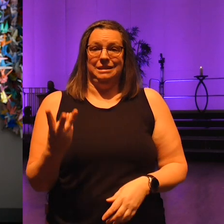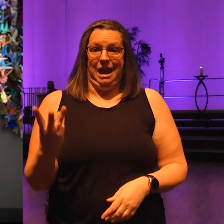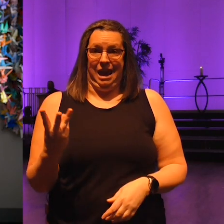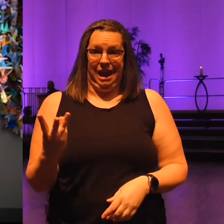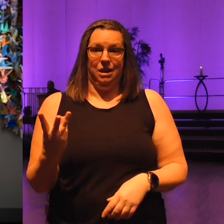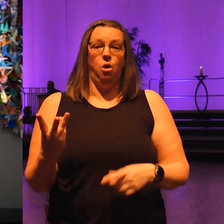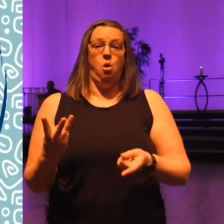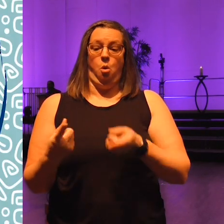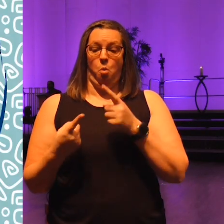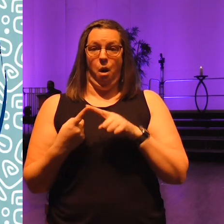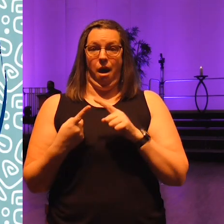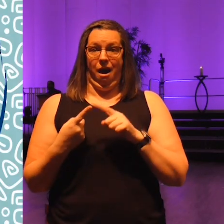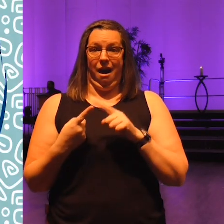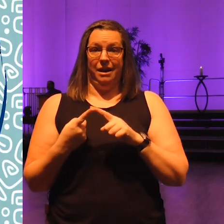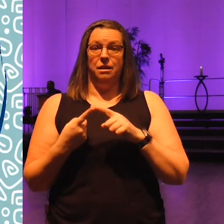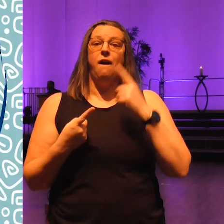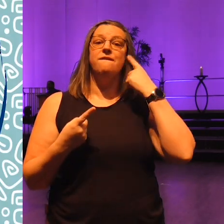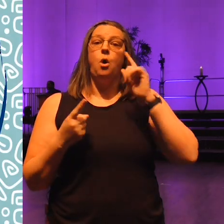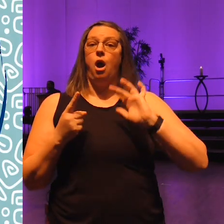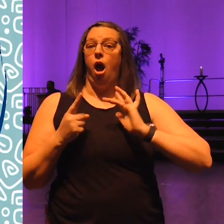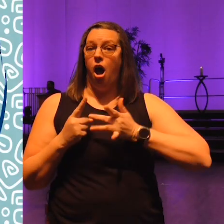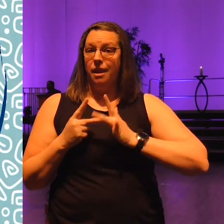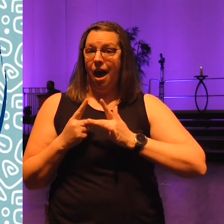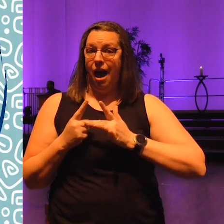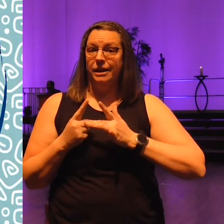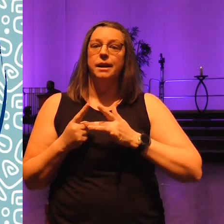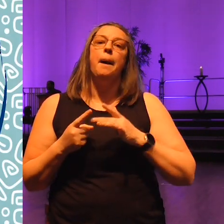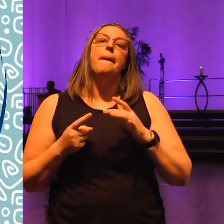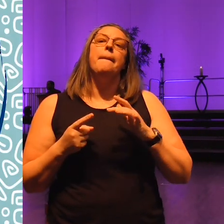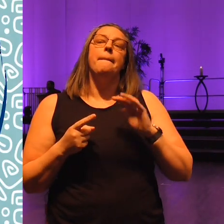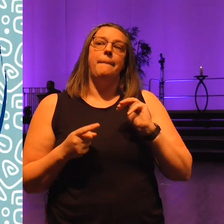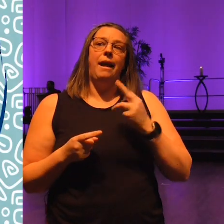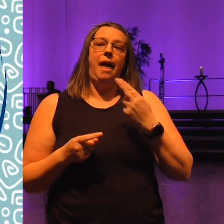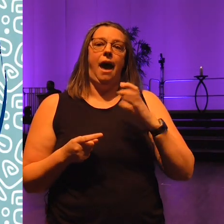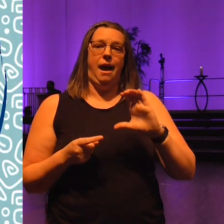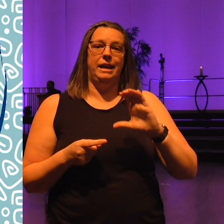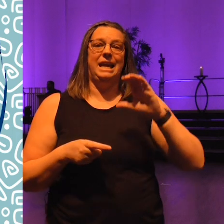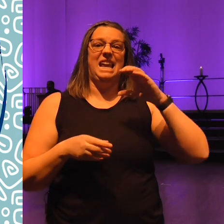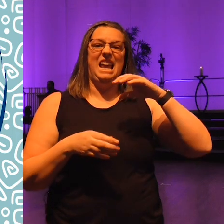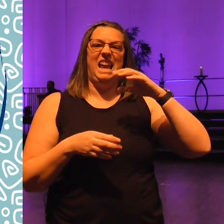Mile High Insight it's just a few minutes of a sharing from a mile high Minister followed by